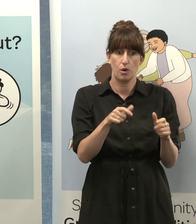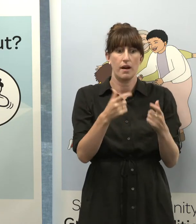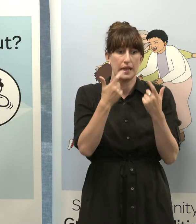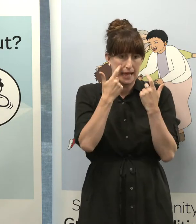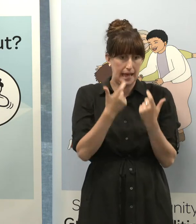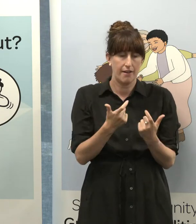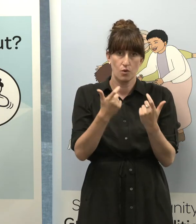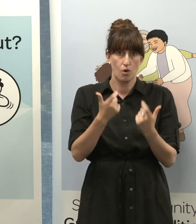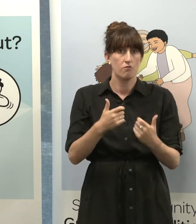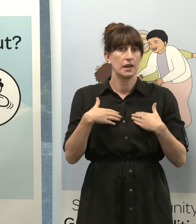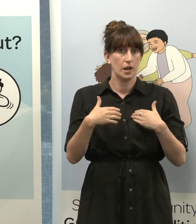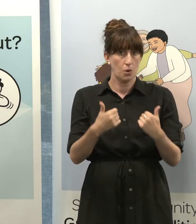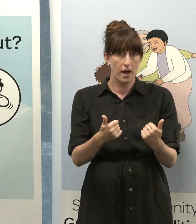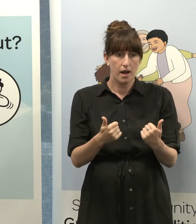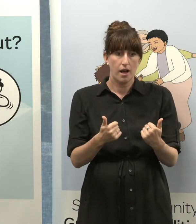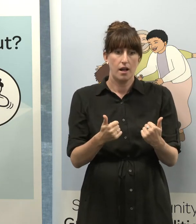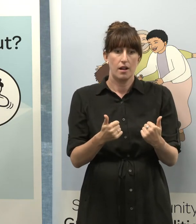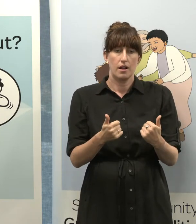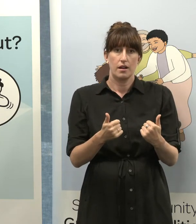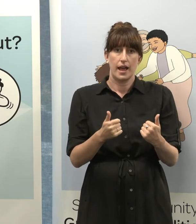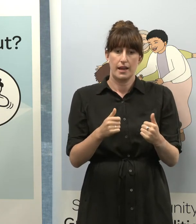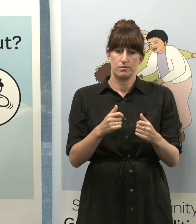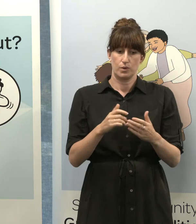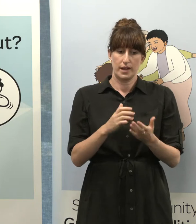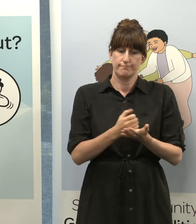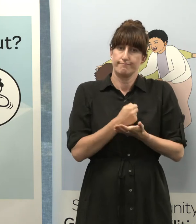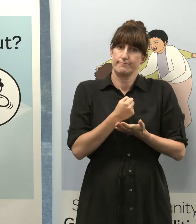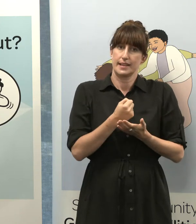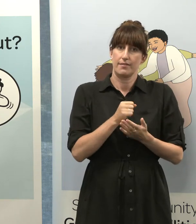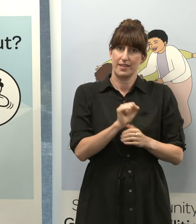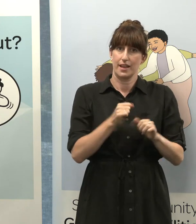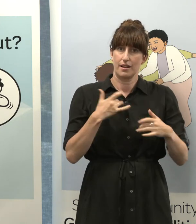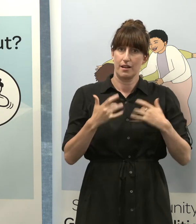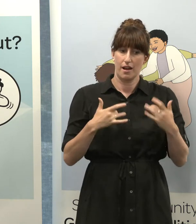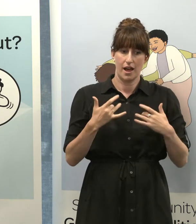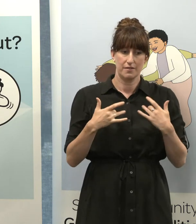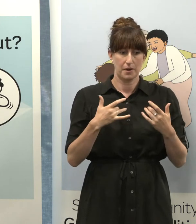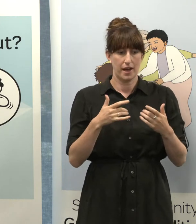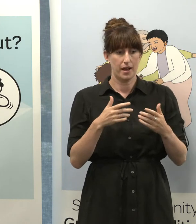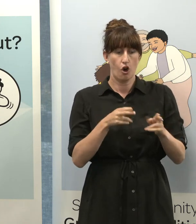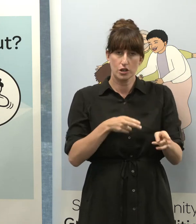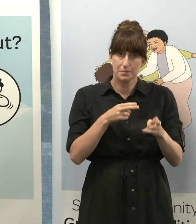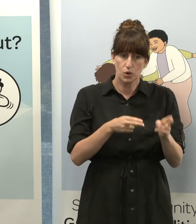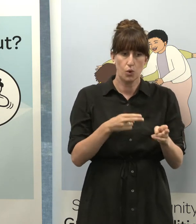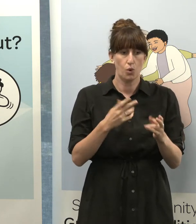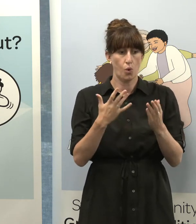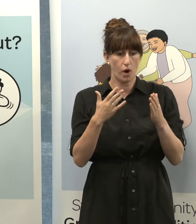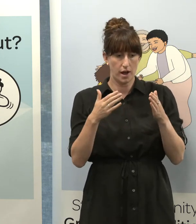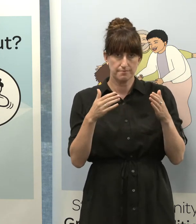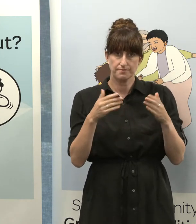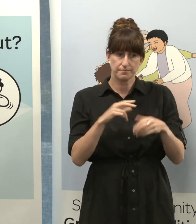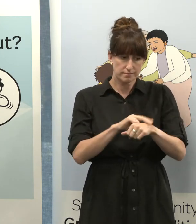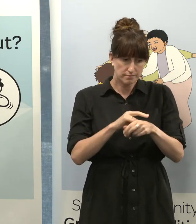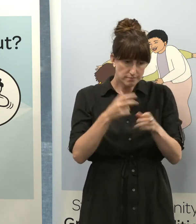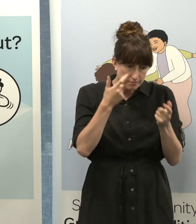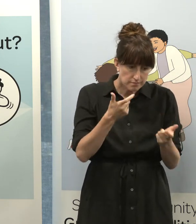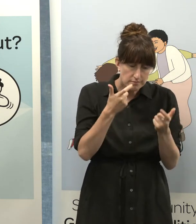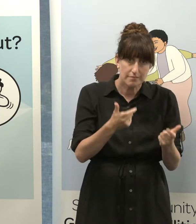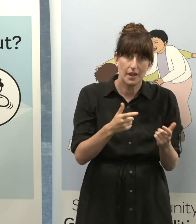after. Whether it is care in the community, in general practice or through other community